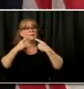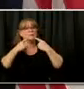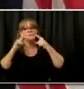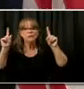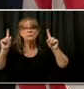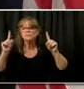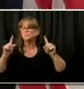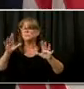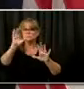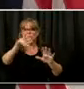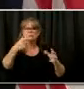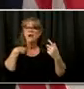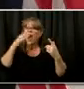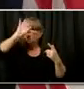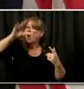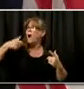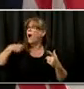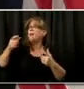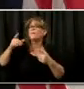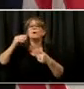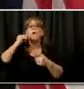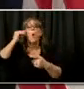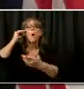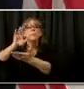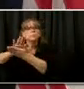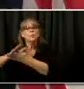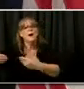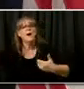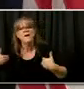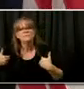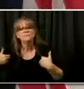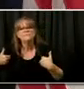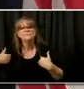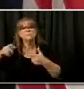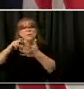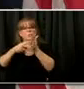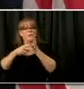because you're giving your kid a book all day and leaving them at home it is a uh the families that